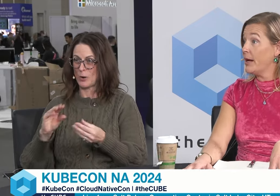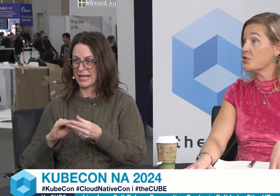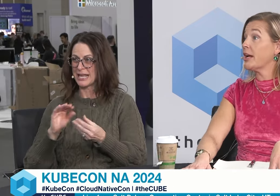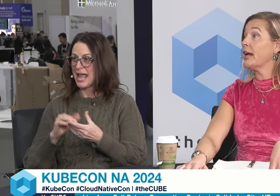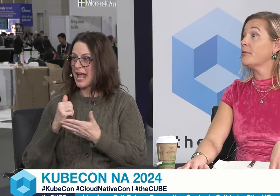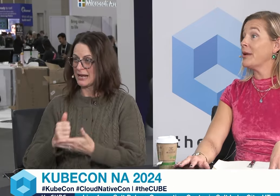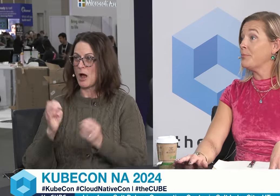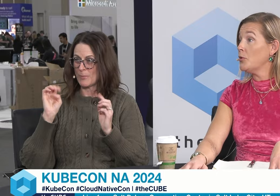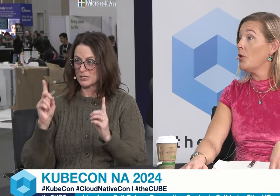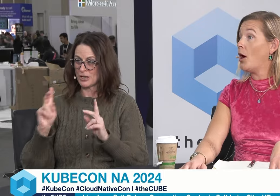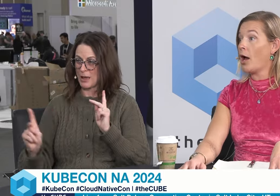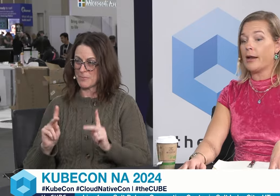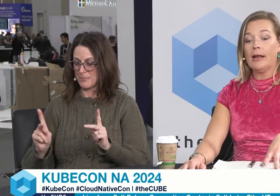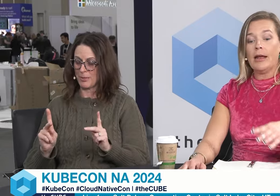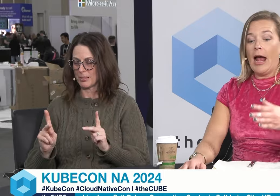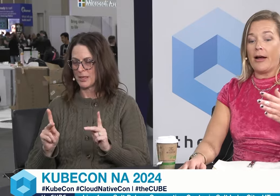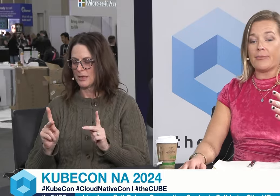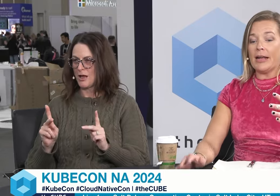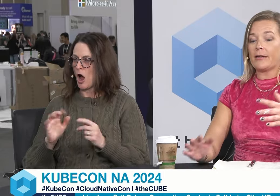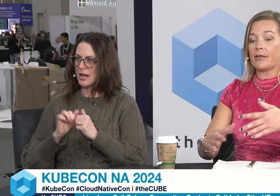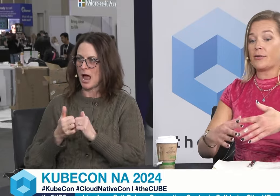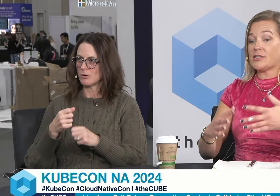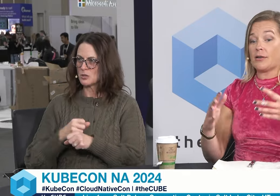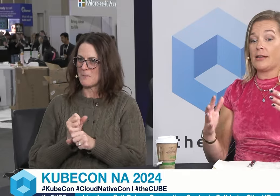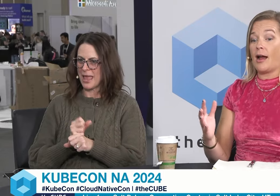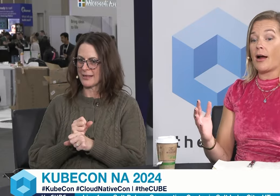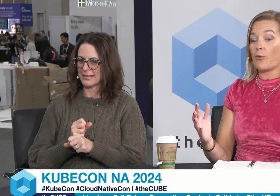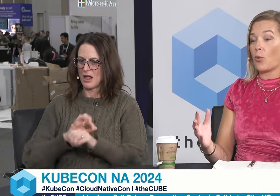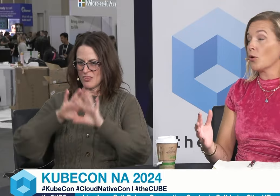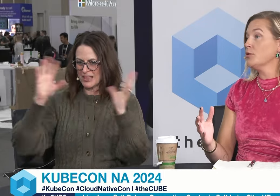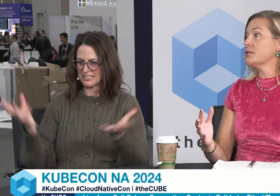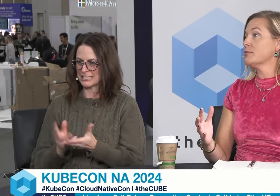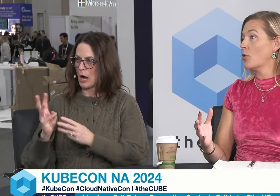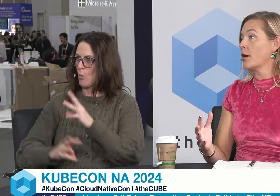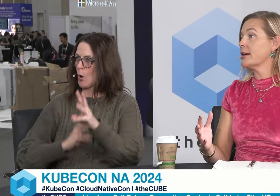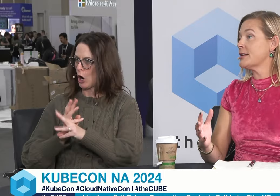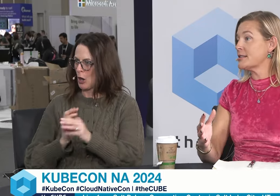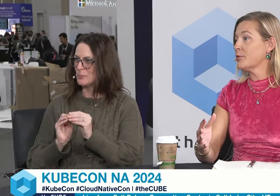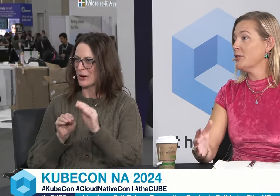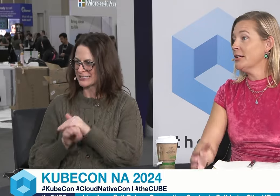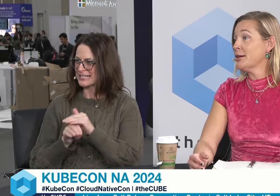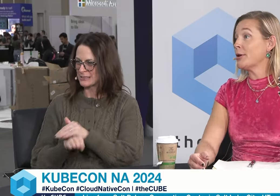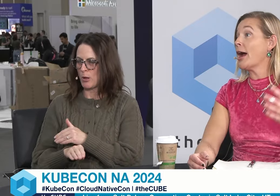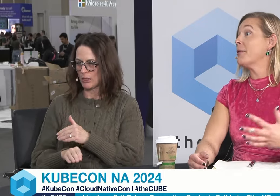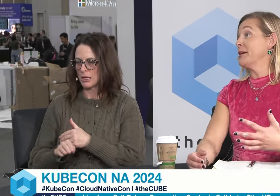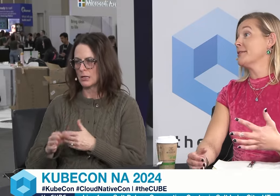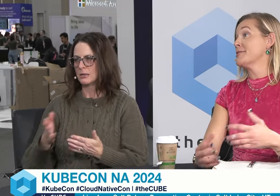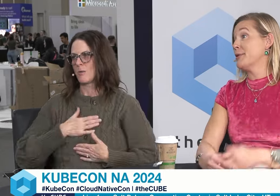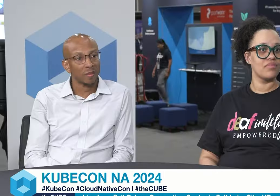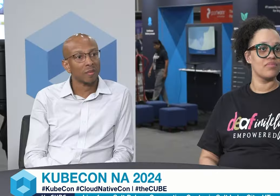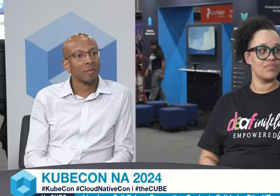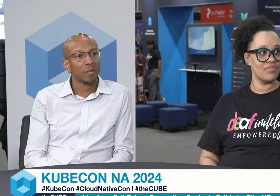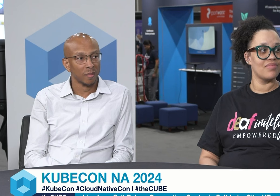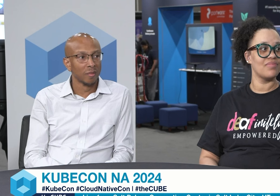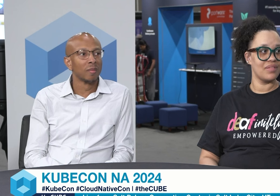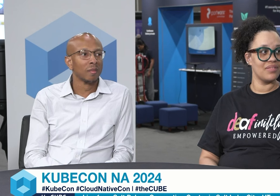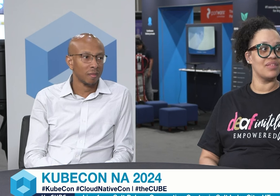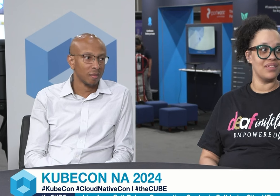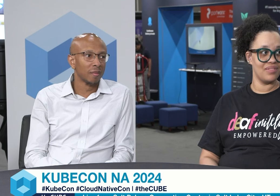and help educate people on how to make those entire world more accessible, we are happy to be your platform.